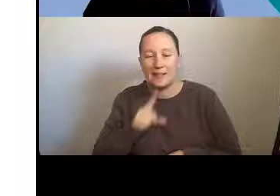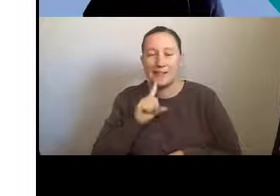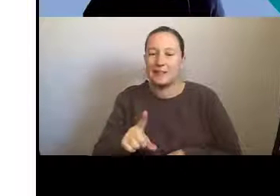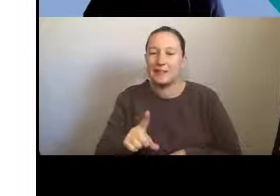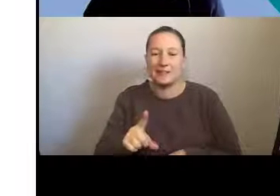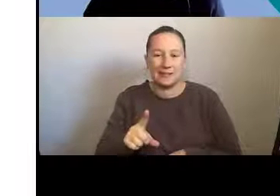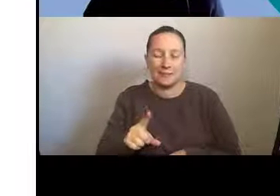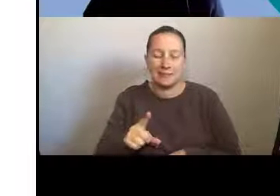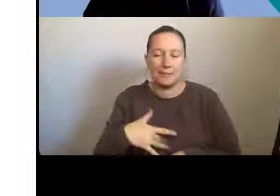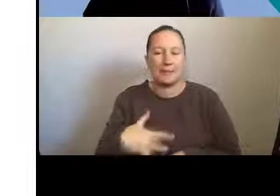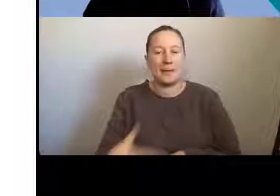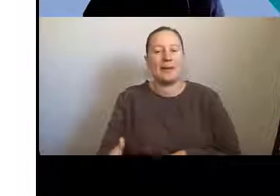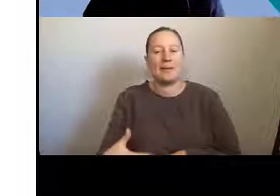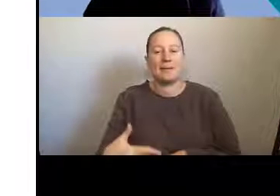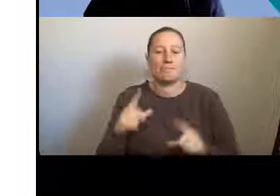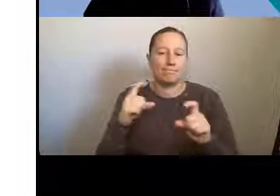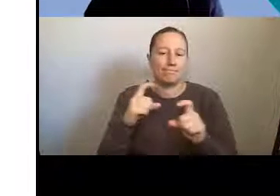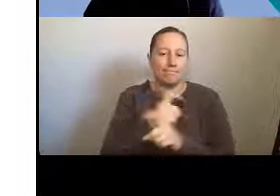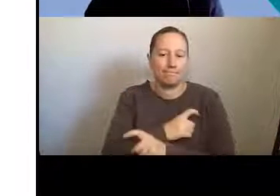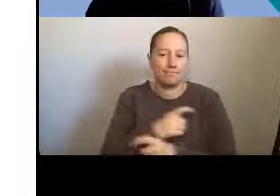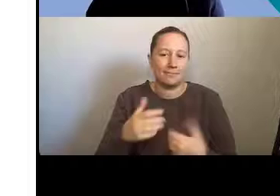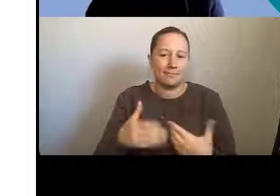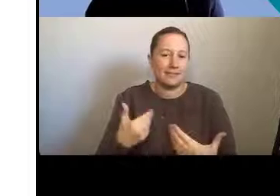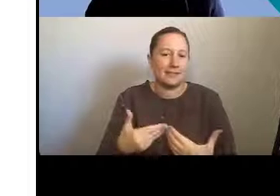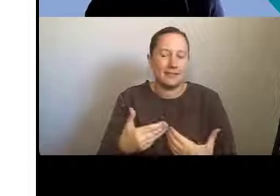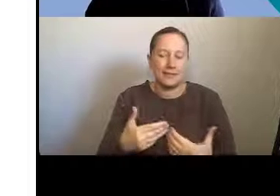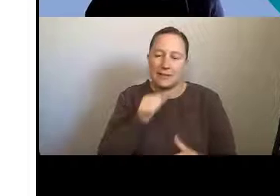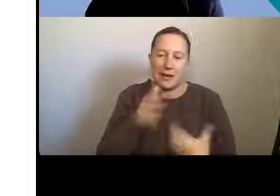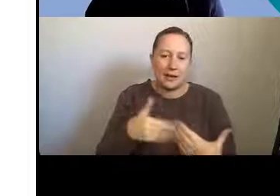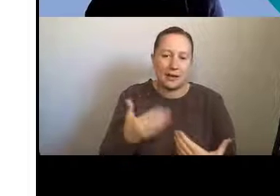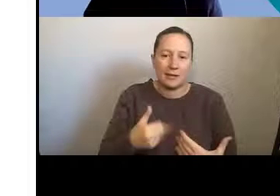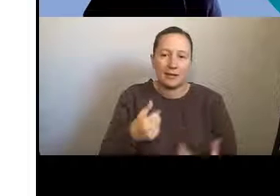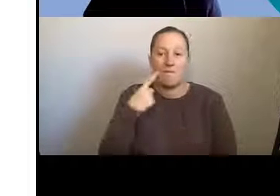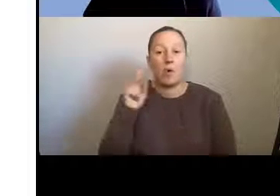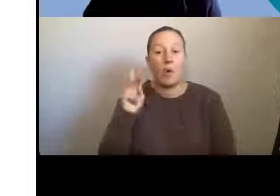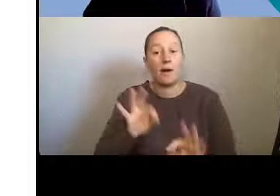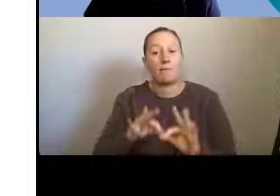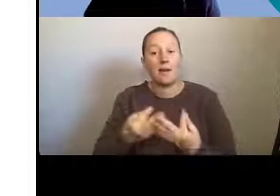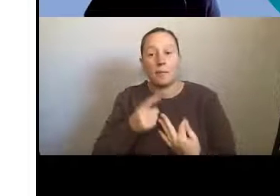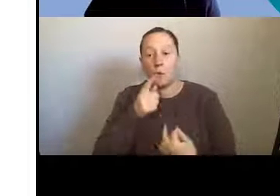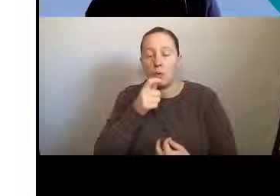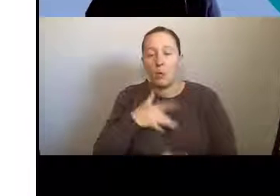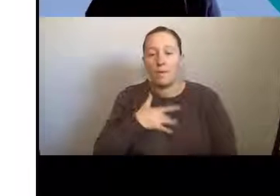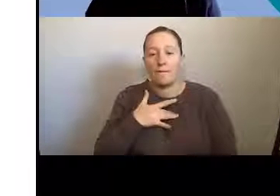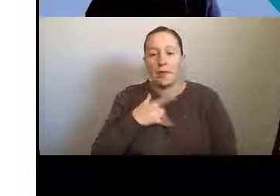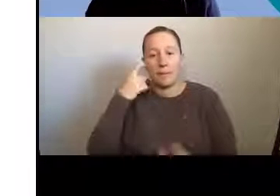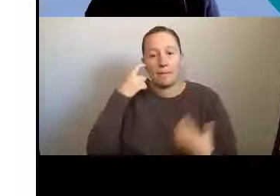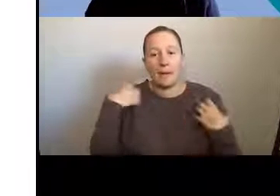For a family that assigns stigma to mental illness, the decision to participate in a study